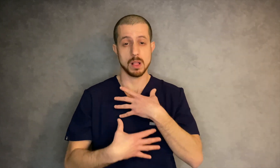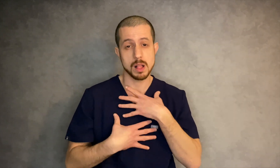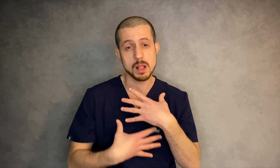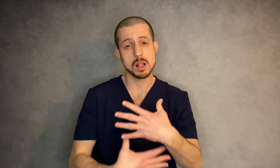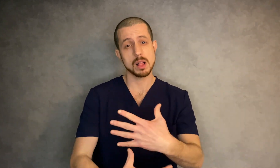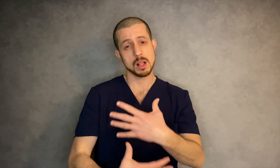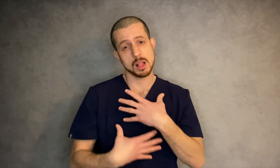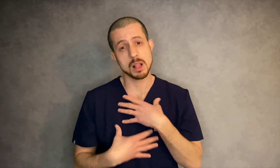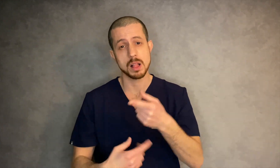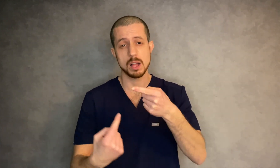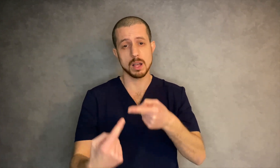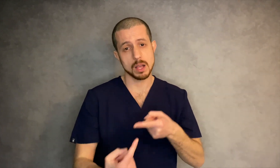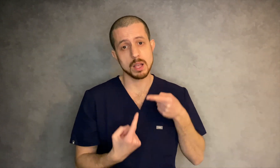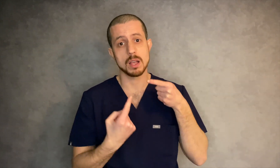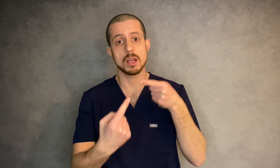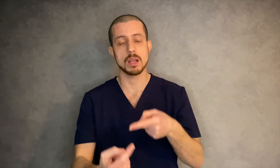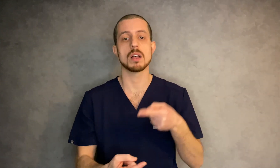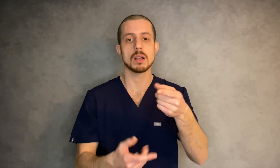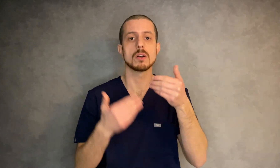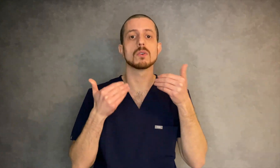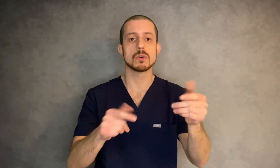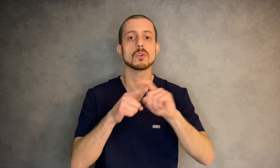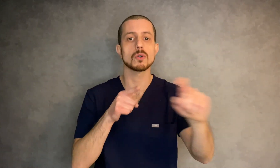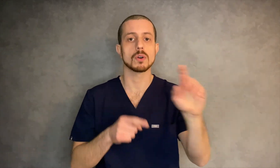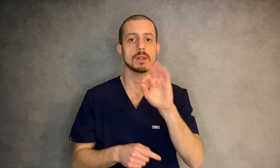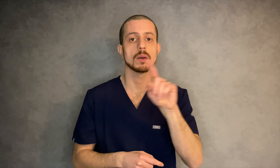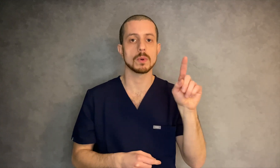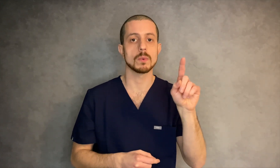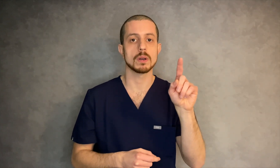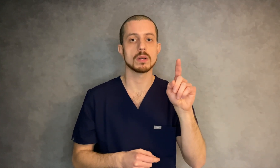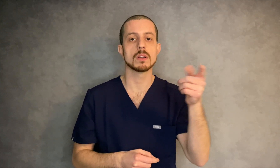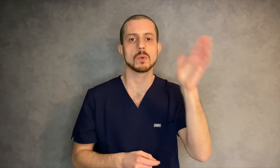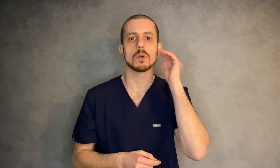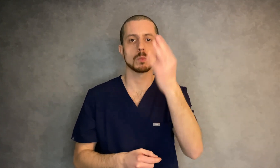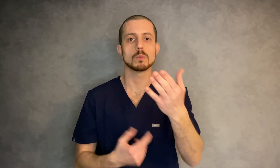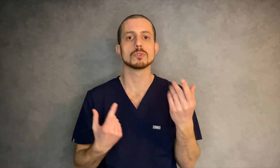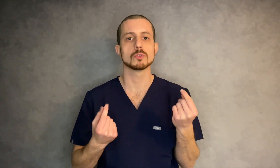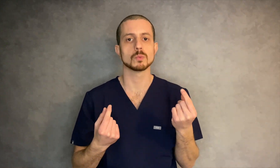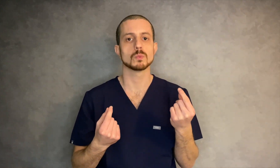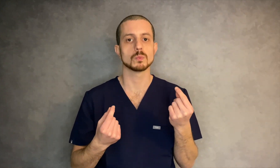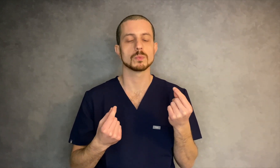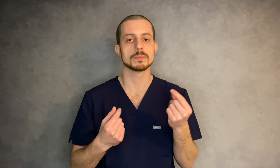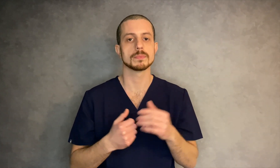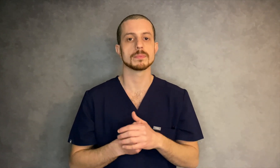and you are struggling to breathe, you should call 9-1-1. They will tell you what to do.